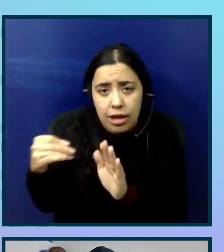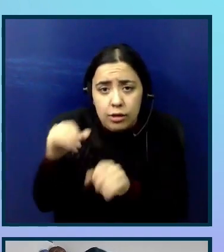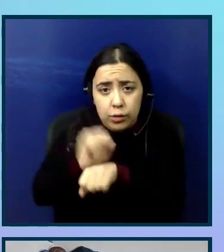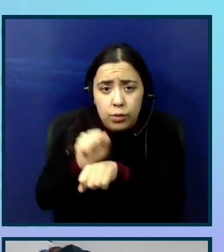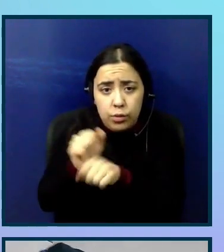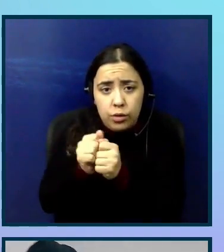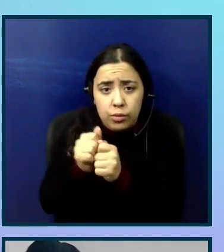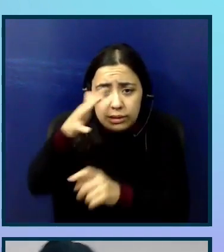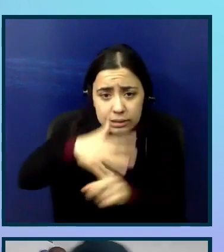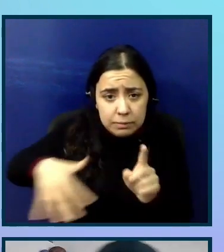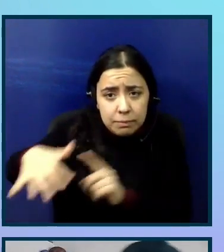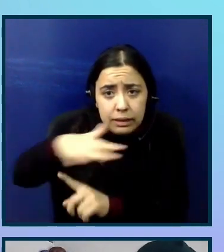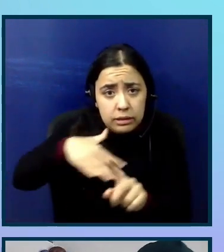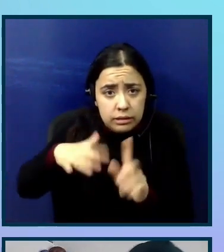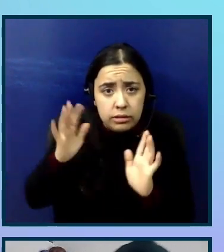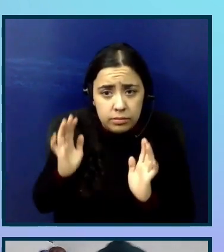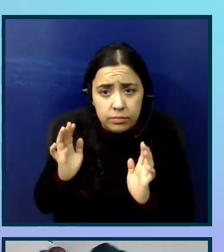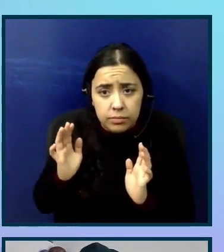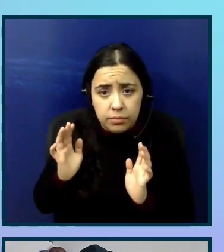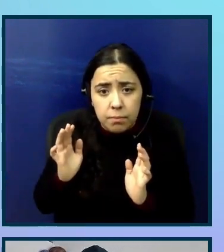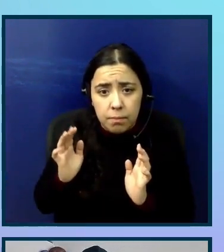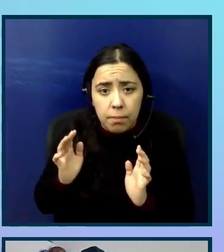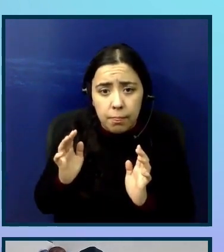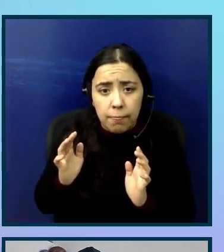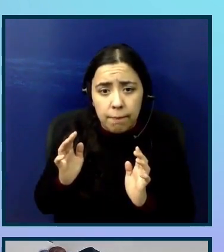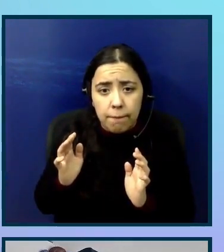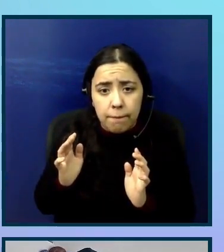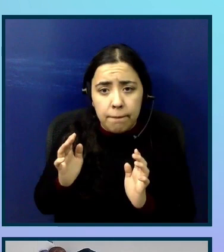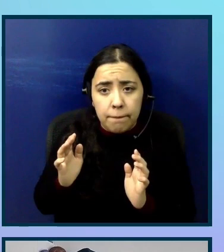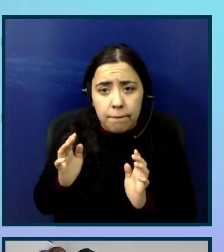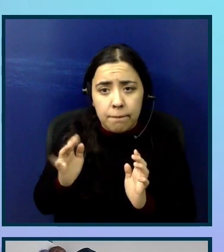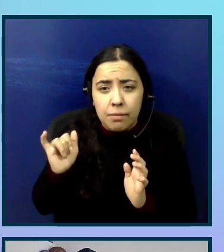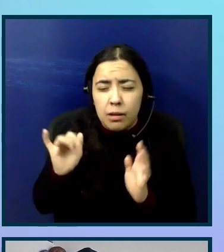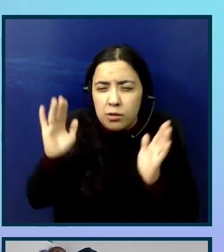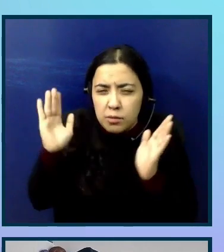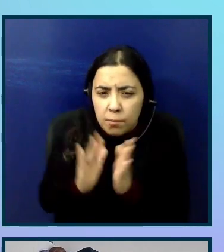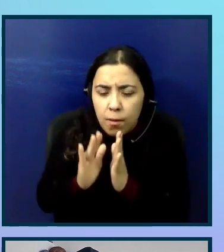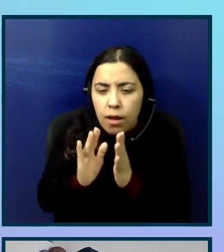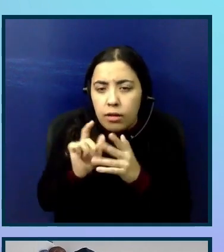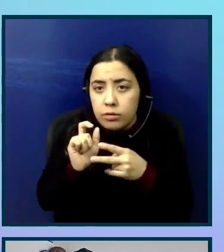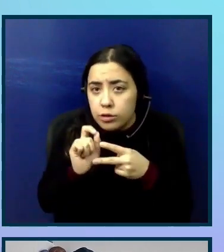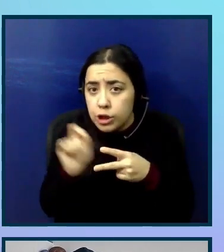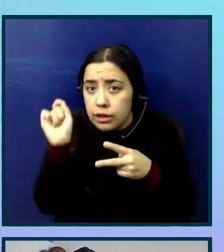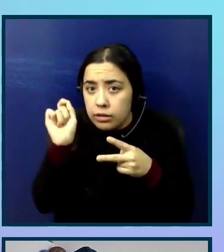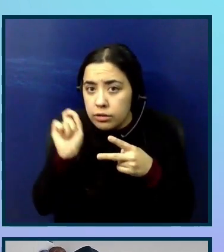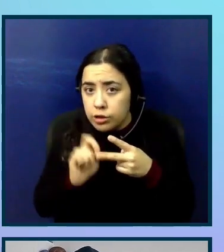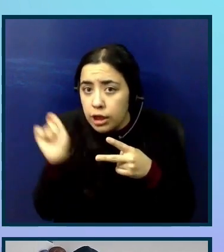I'm a happy path for that. And just those small checks can make your content